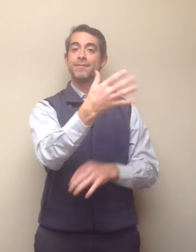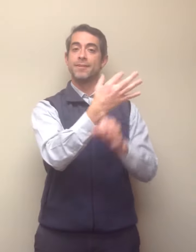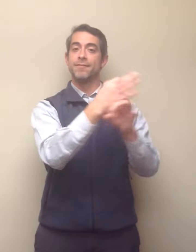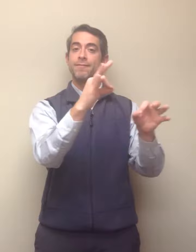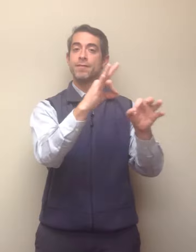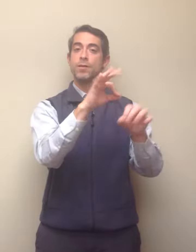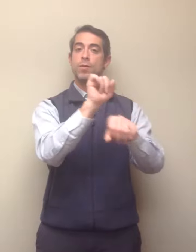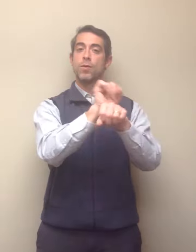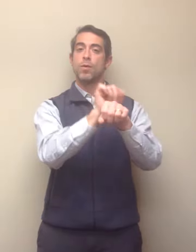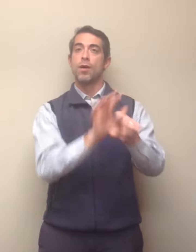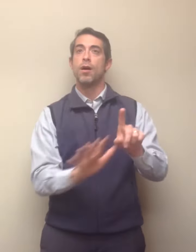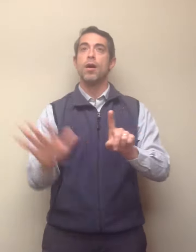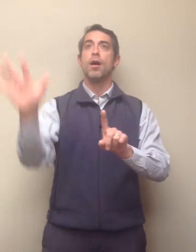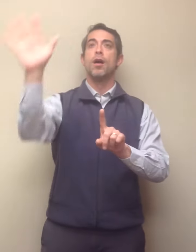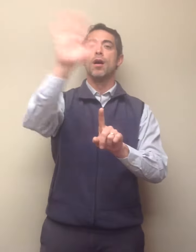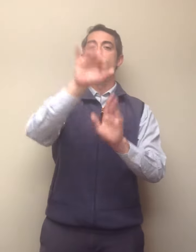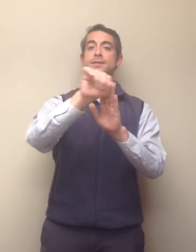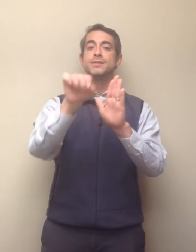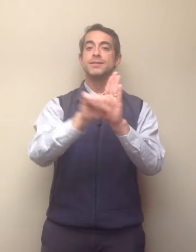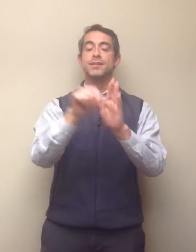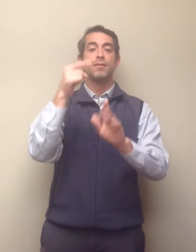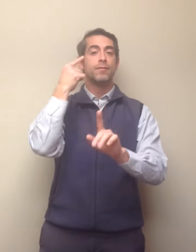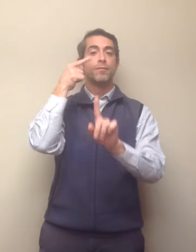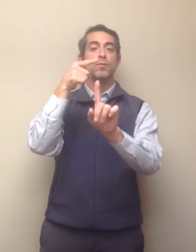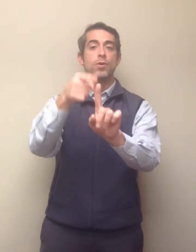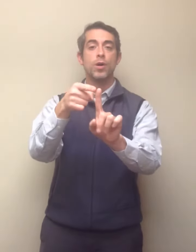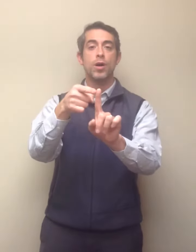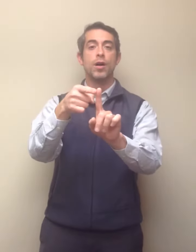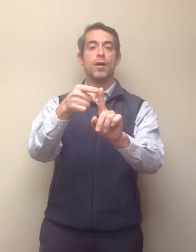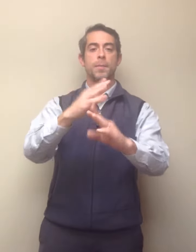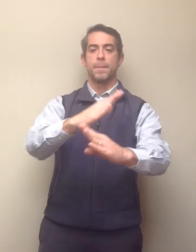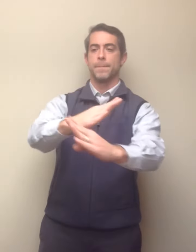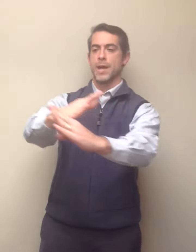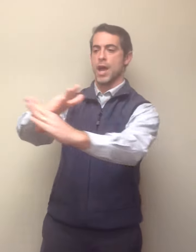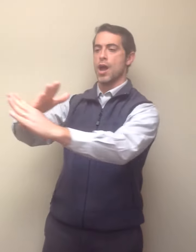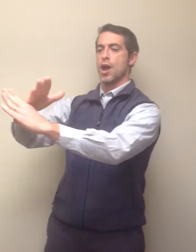that works to remove social and economic barriers that